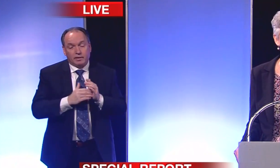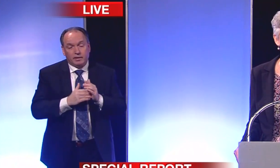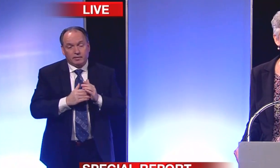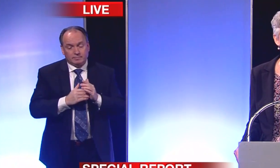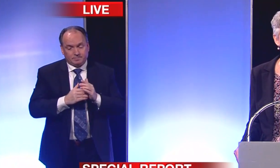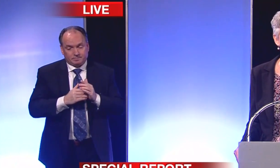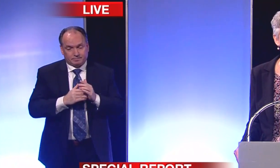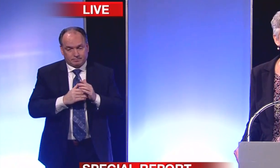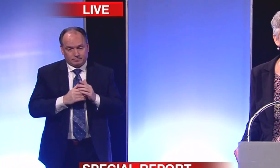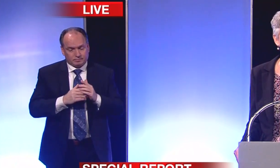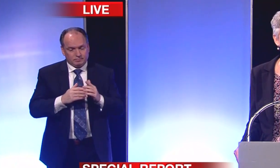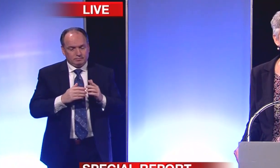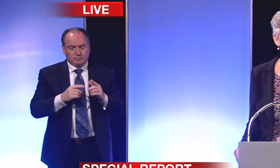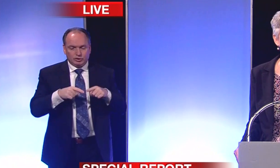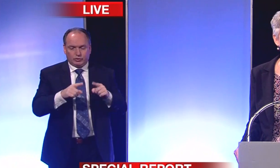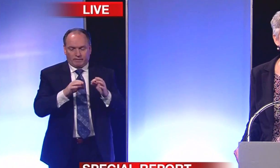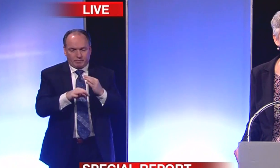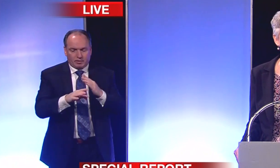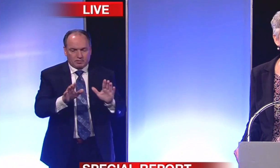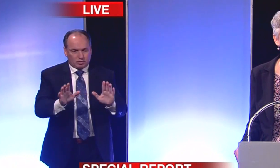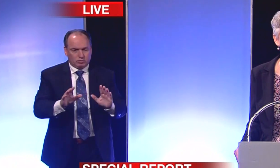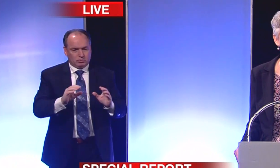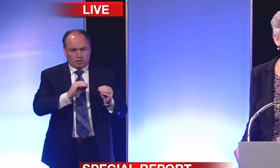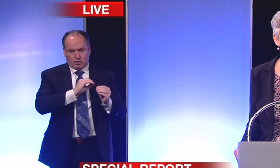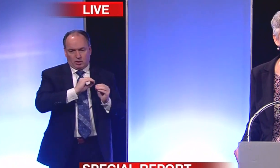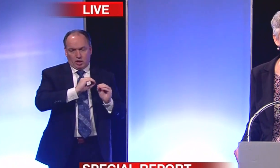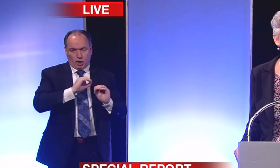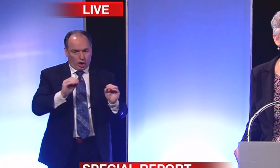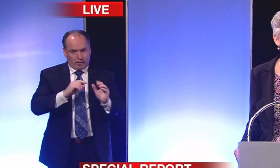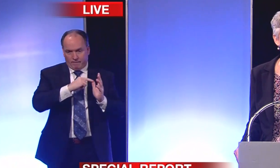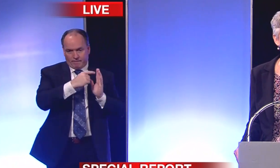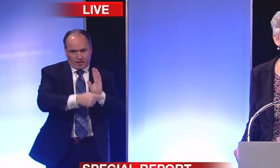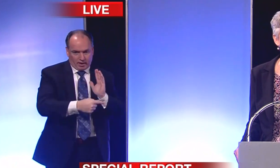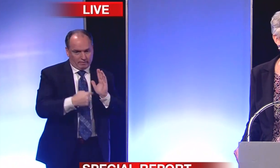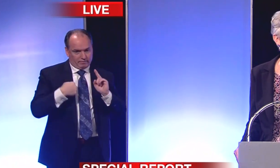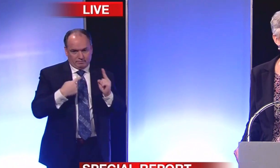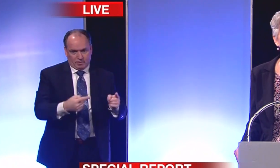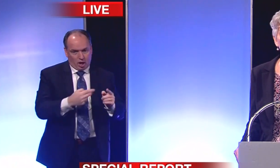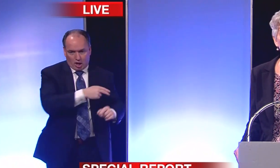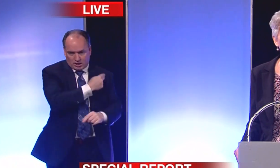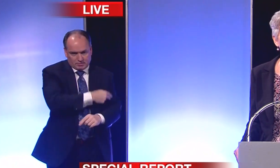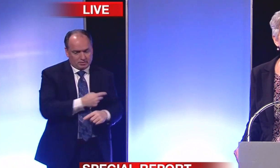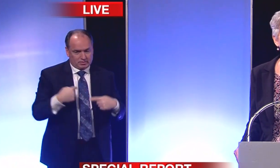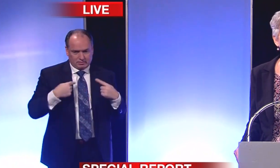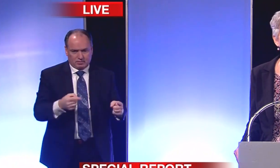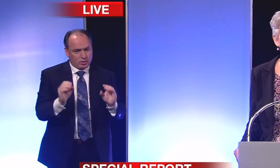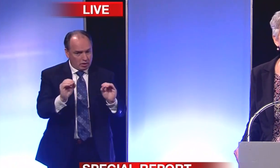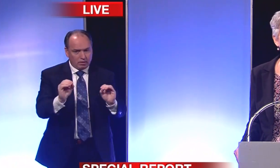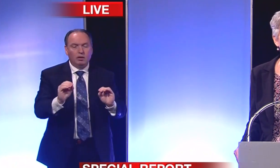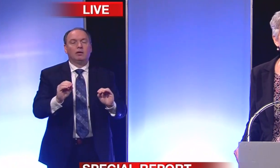THE CASE YOU MENTIONED WAS FROM TRIAL. TWO OTHERS ARE FROM CONTACT WITH ONE OF OUR KNOWN POSITIVES. AND AGAIN THIS IS WHEN WE